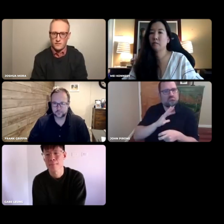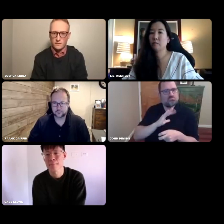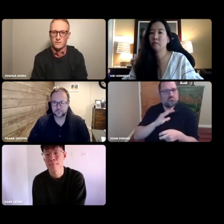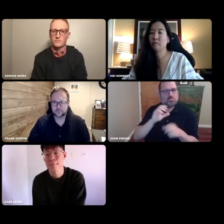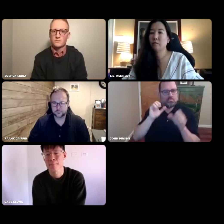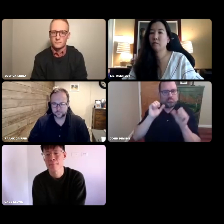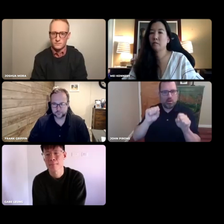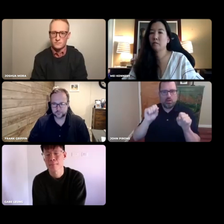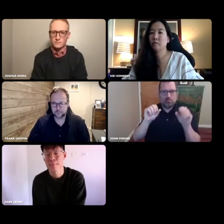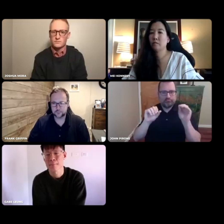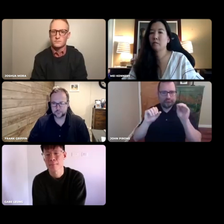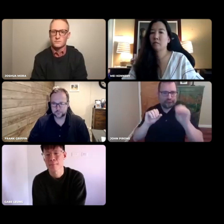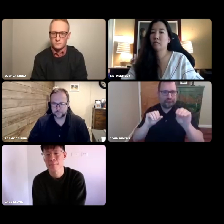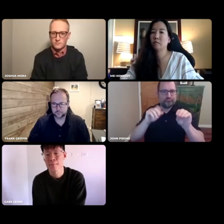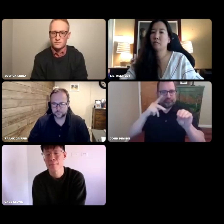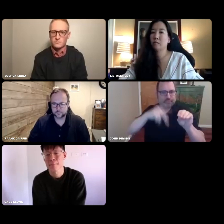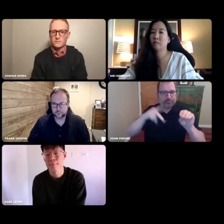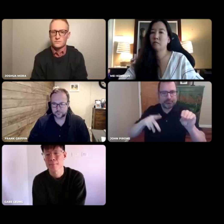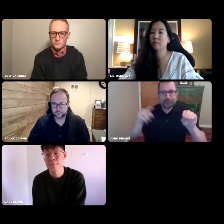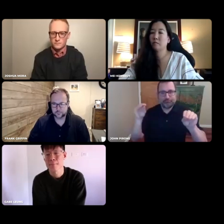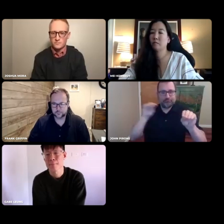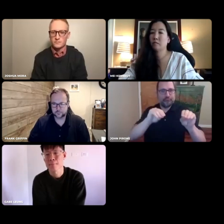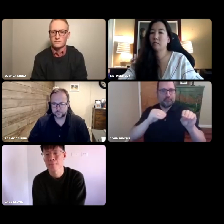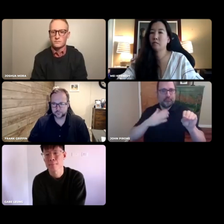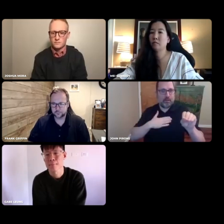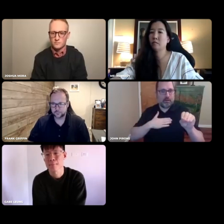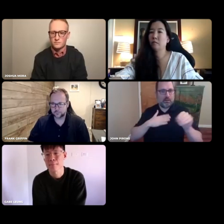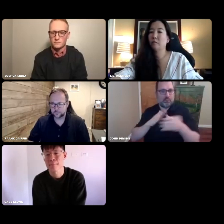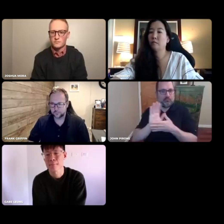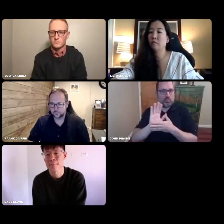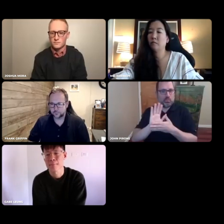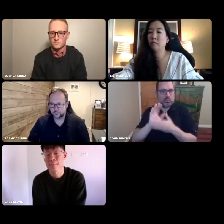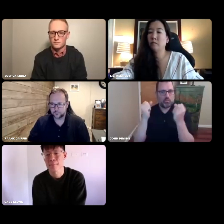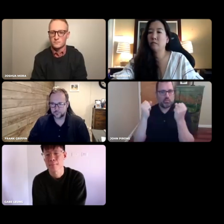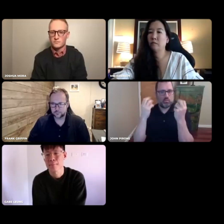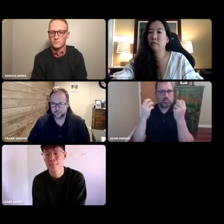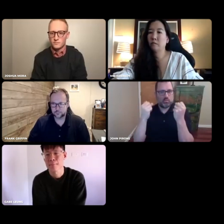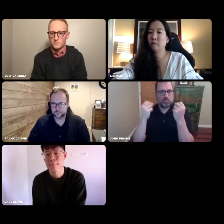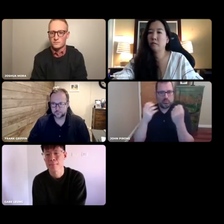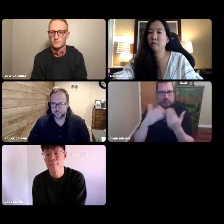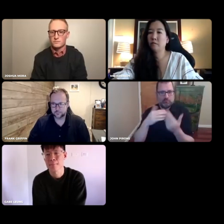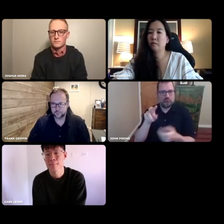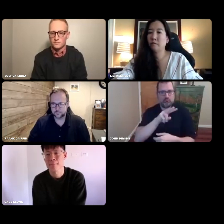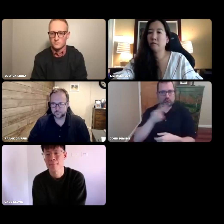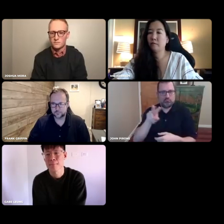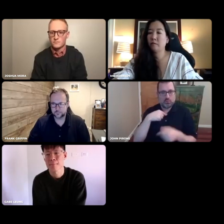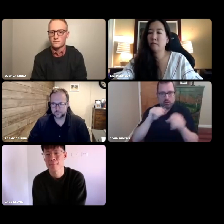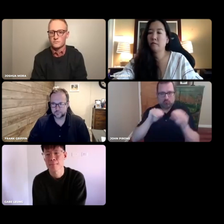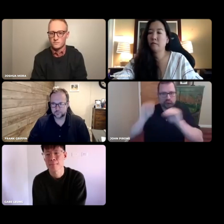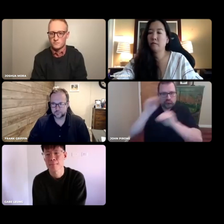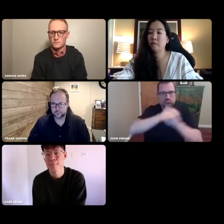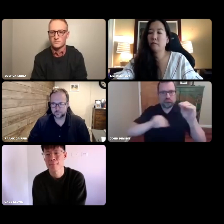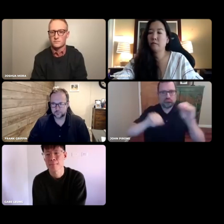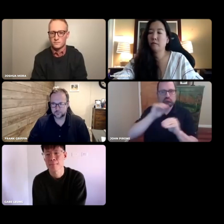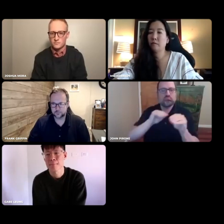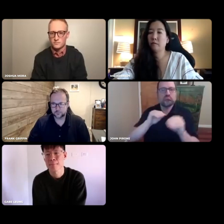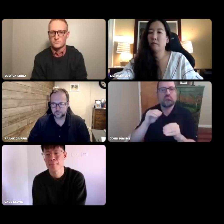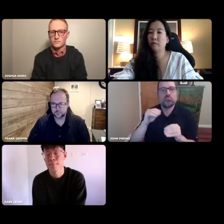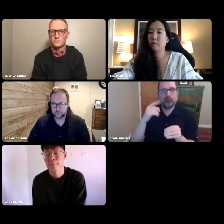It's been an easy experience. You can add a PowerPoint. It's easy to see myself.